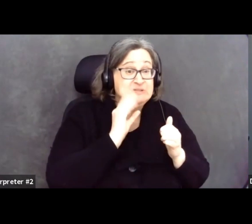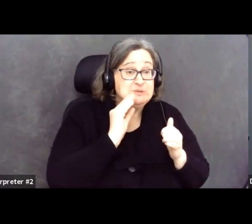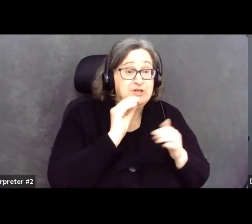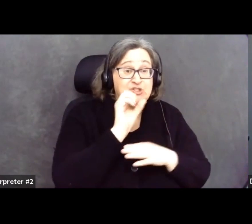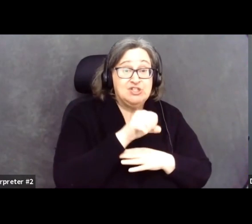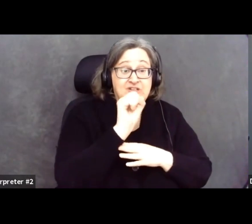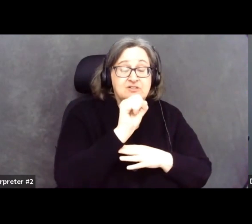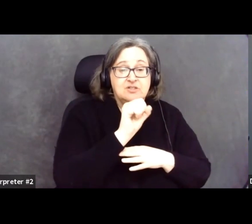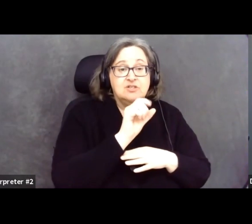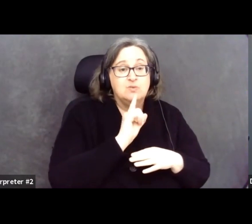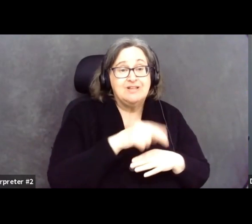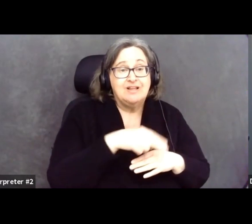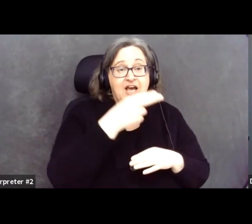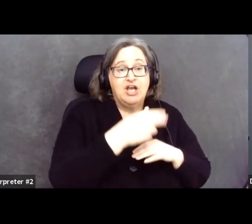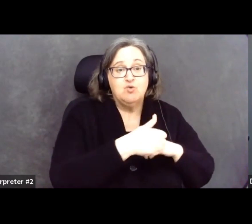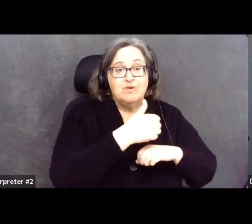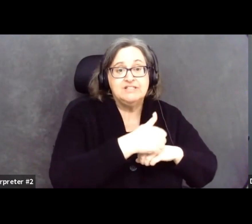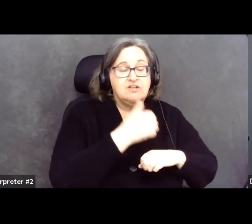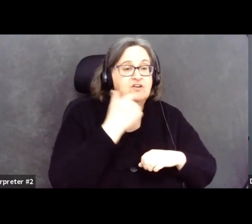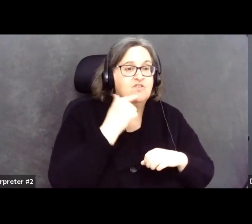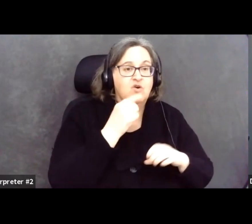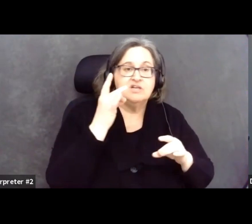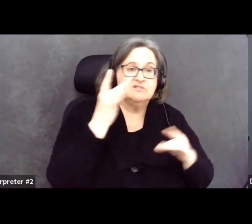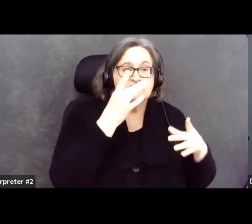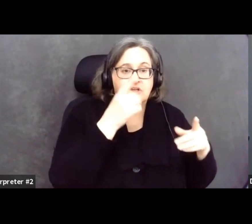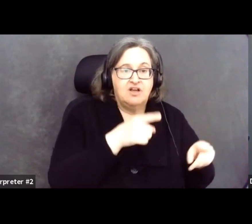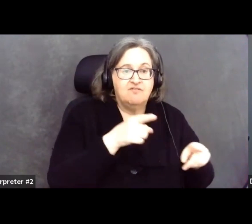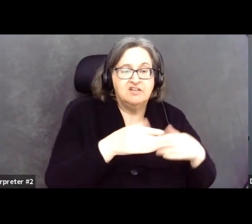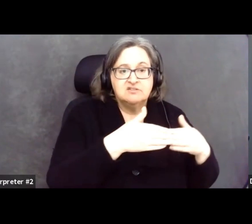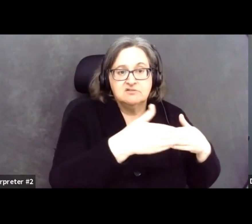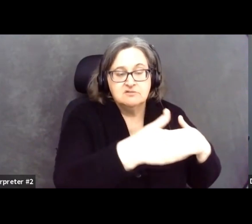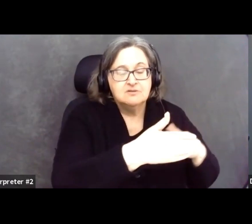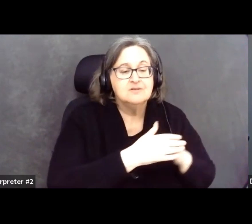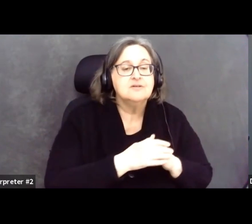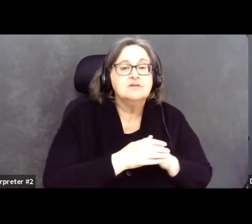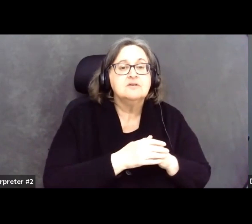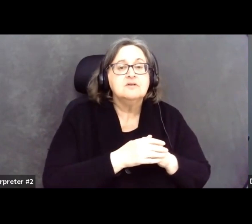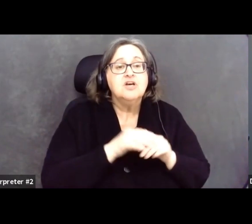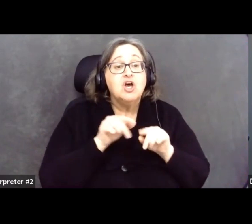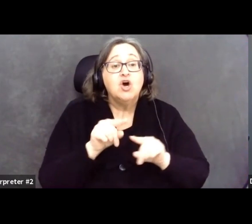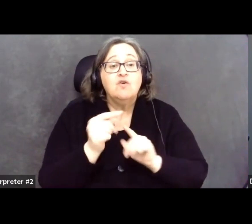It was very high risk for some serious catastrophic events. Over time, what ended